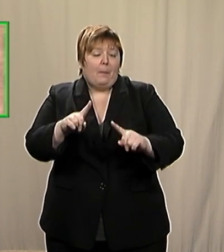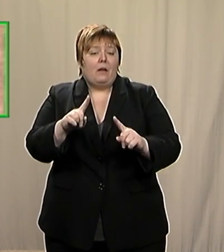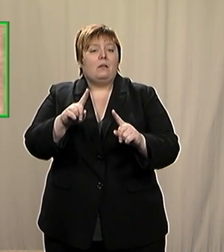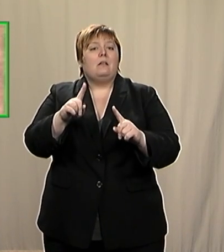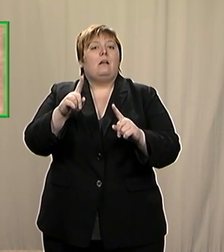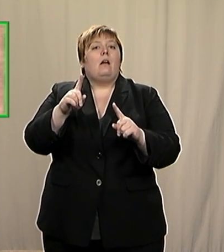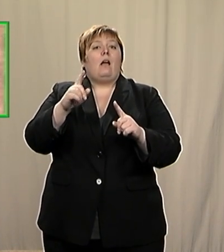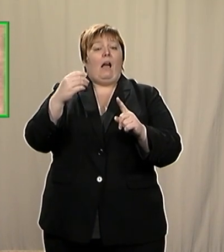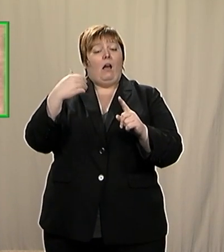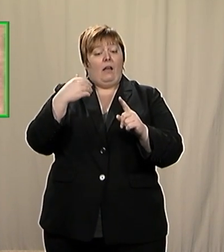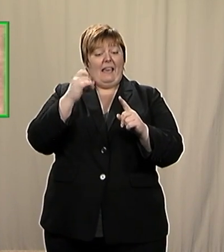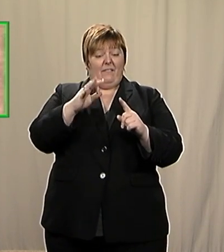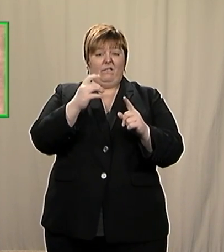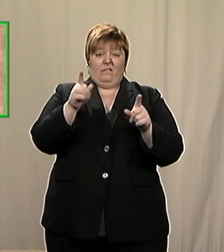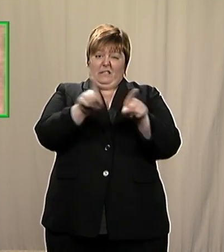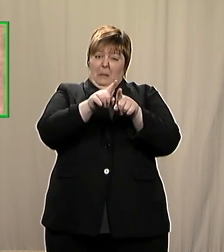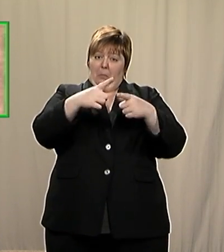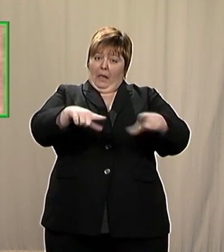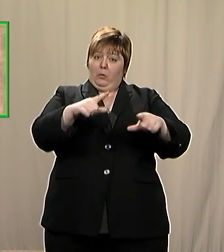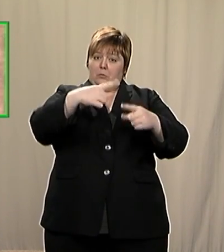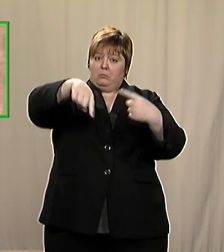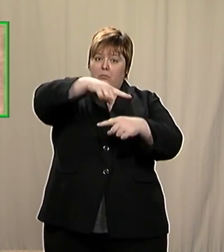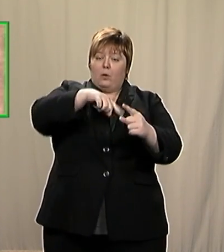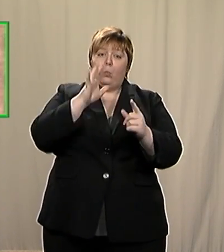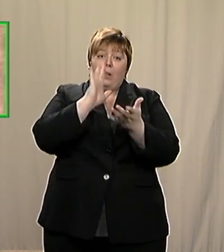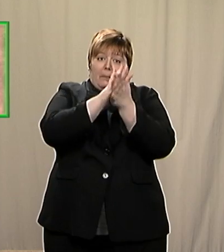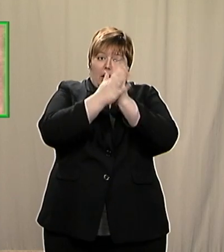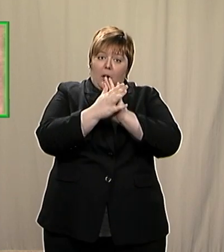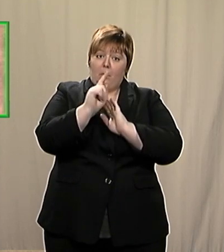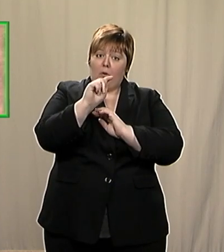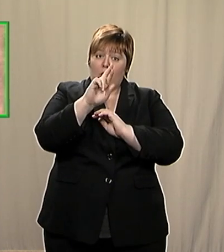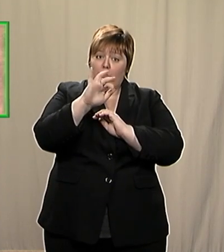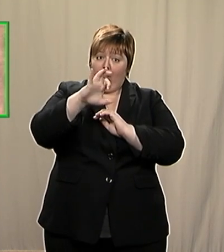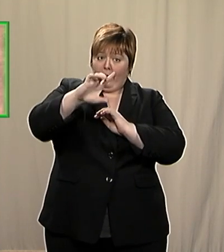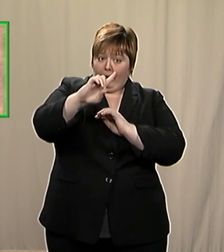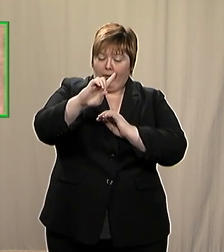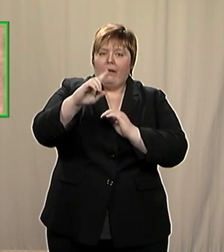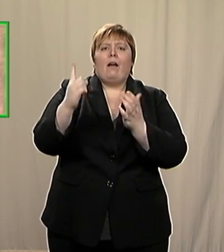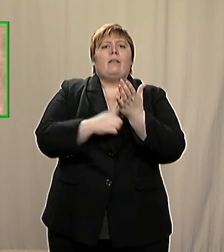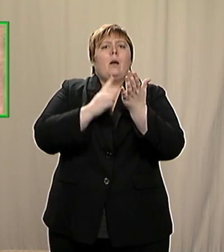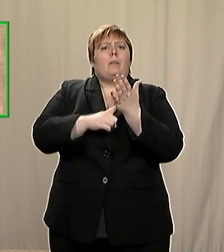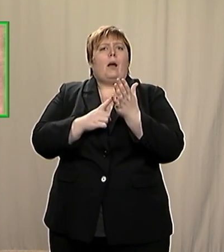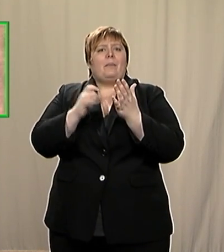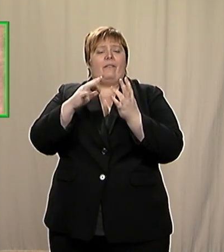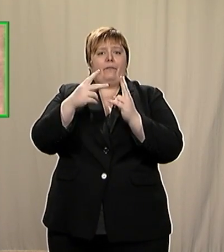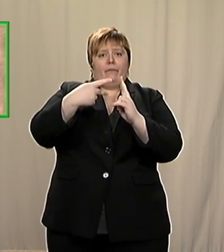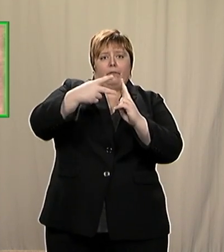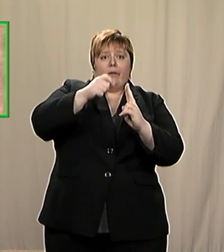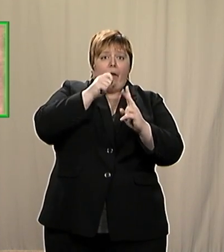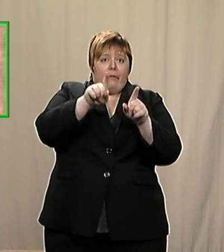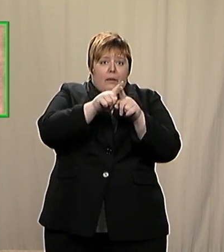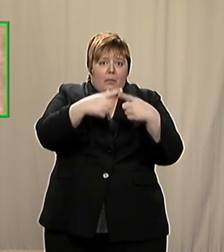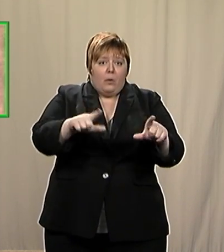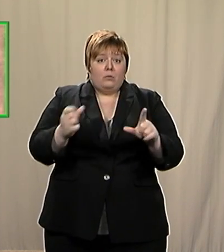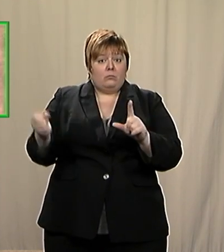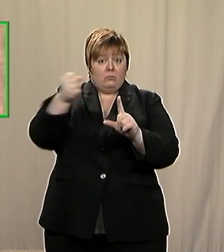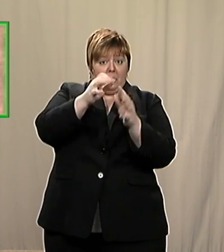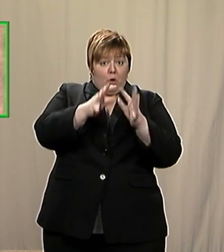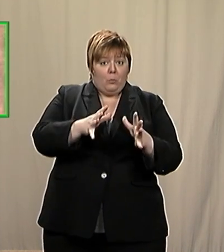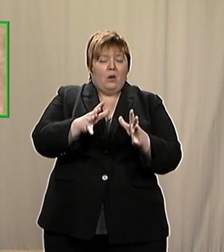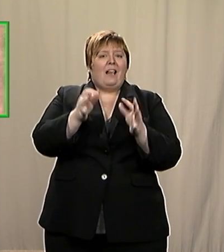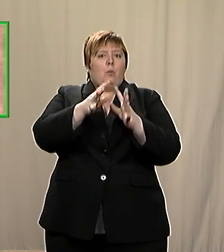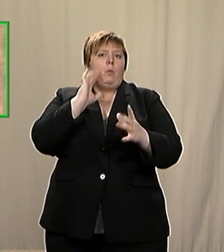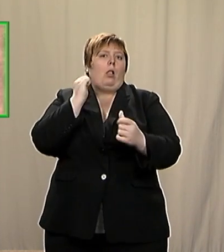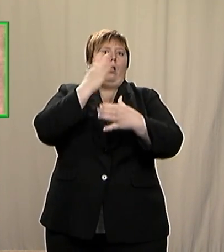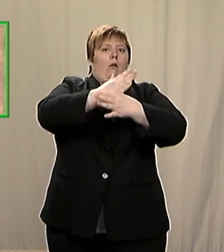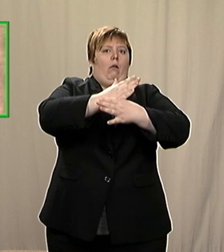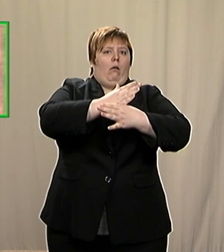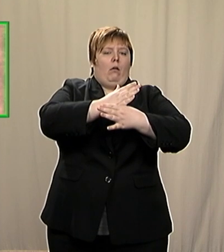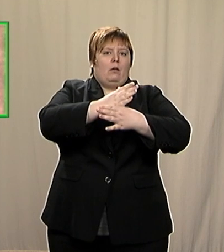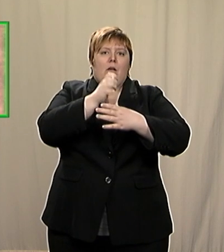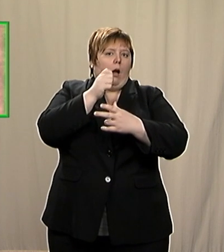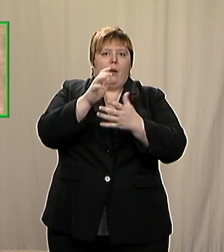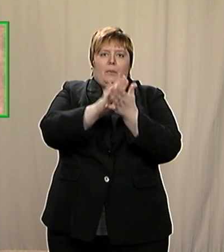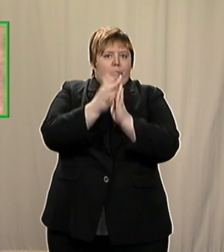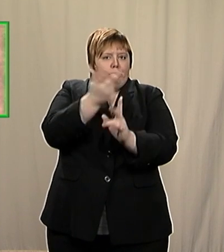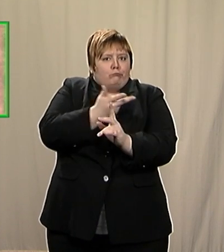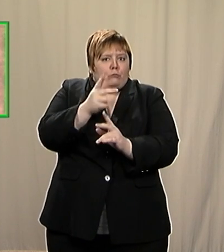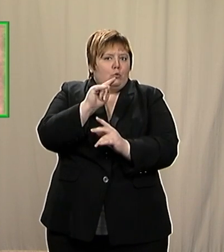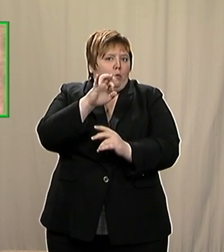sometimes the interpreter literally gets in the way.